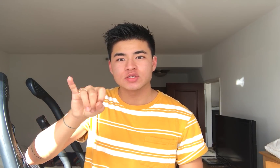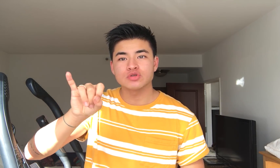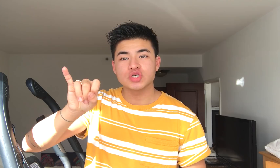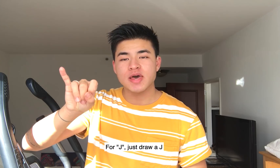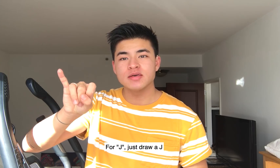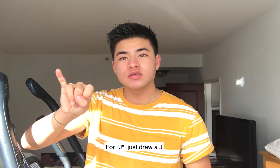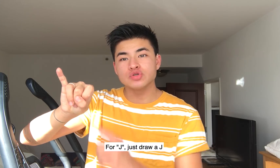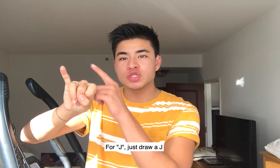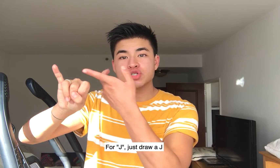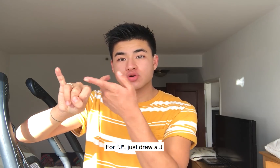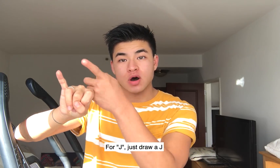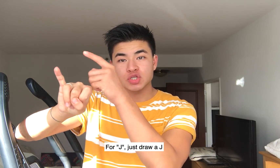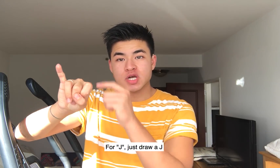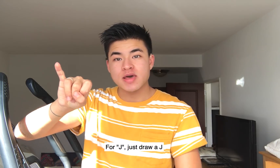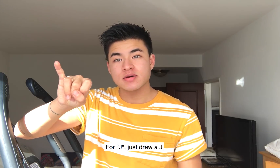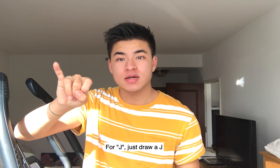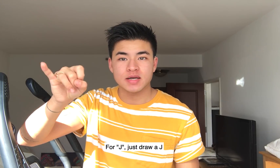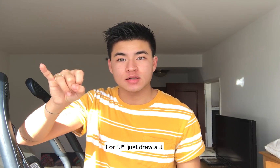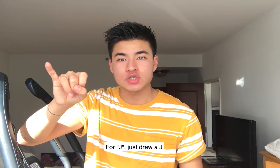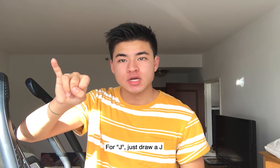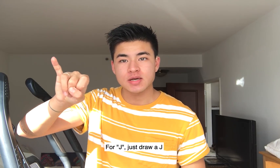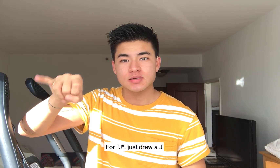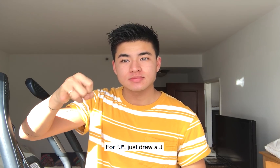So J you just draw J in English J